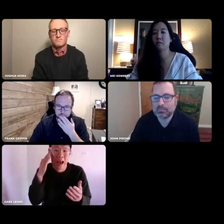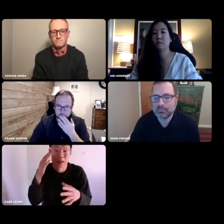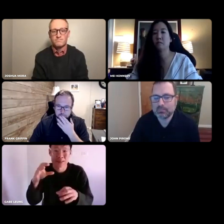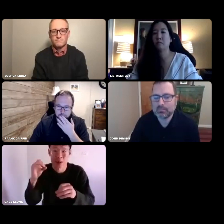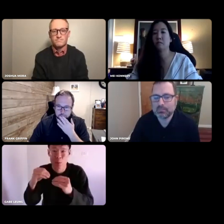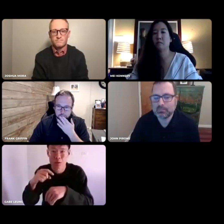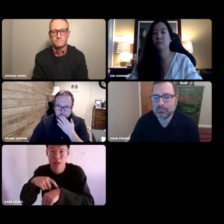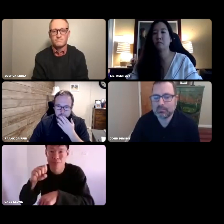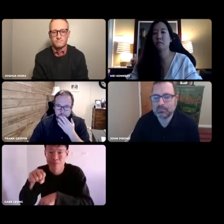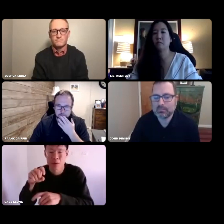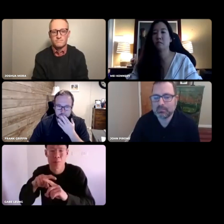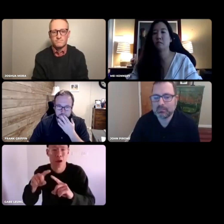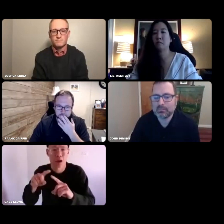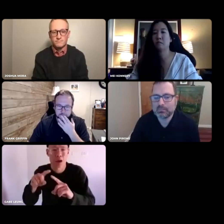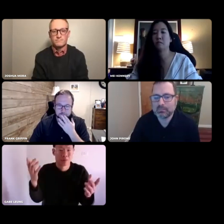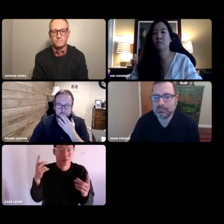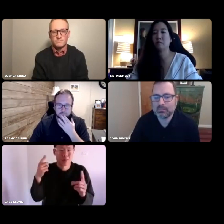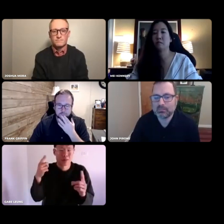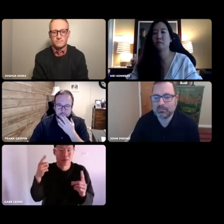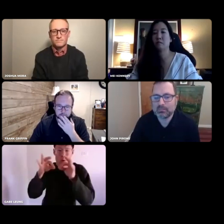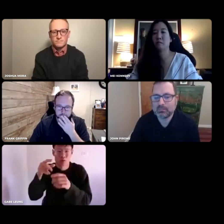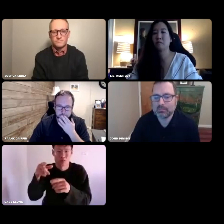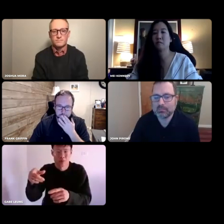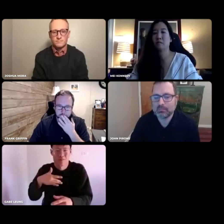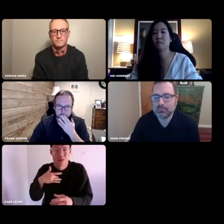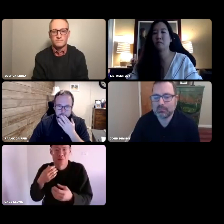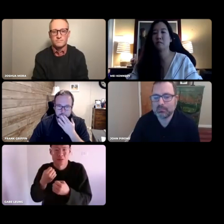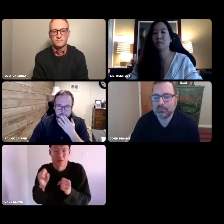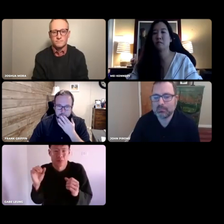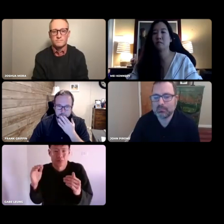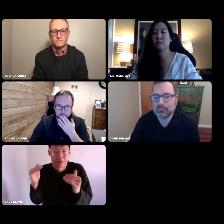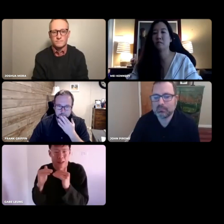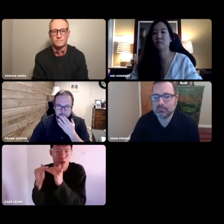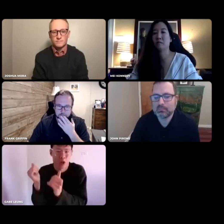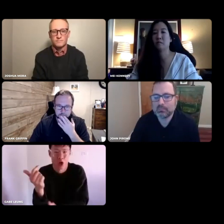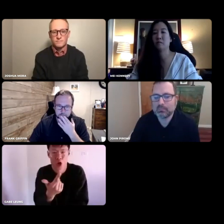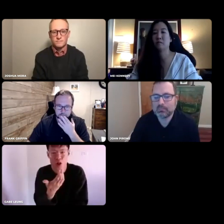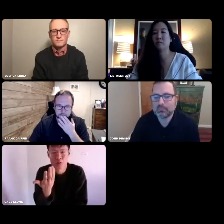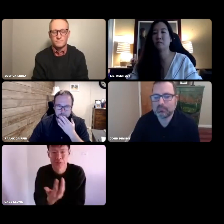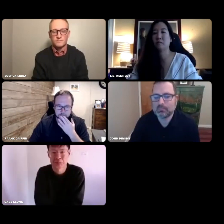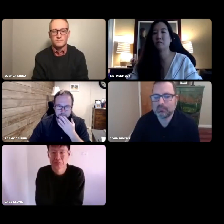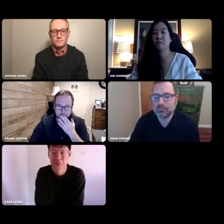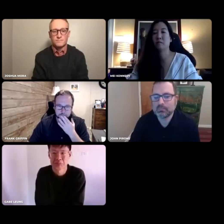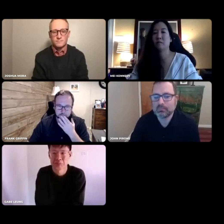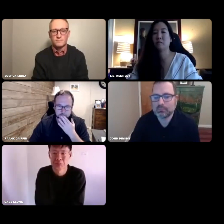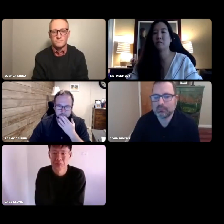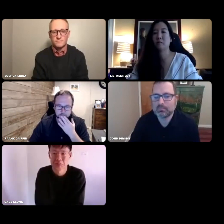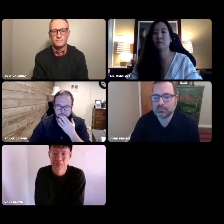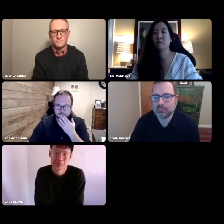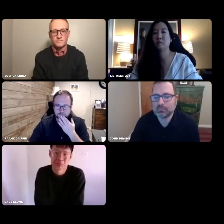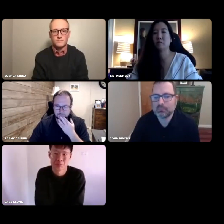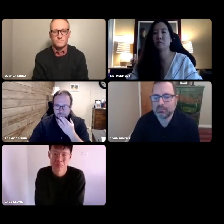I know it takes more time in the beginning to make sure they are getting equal access.